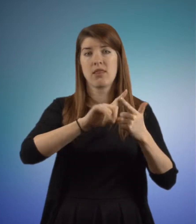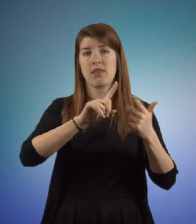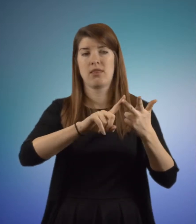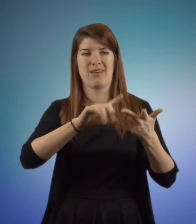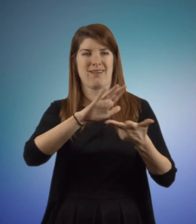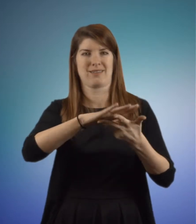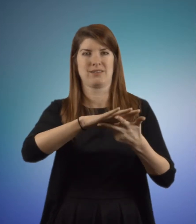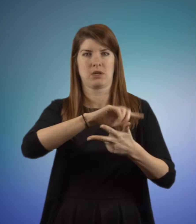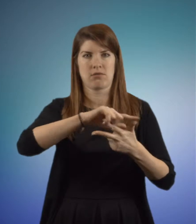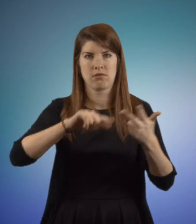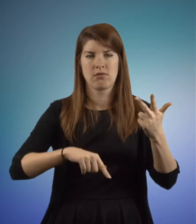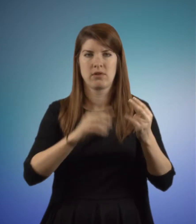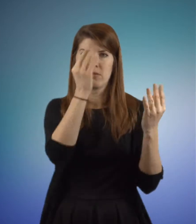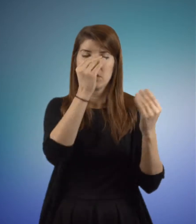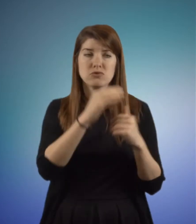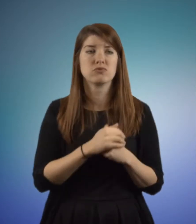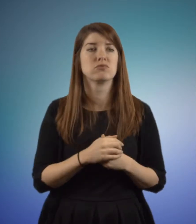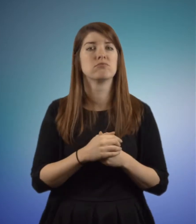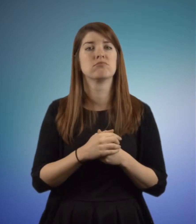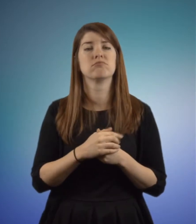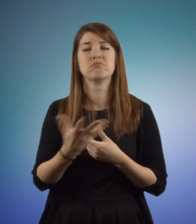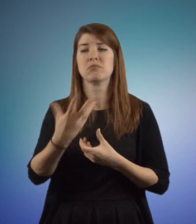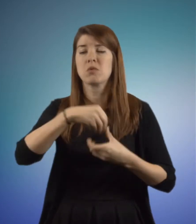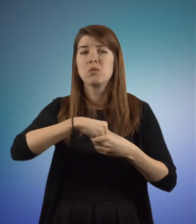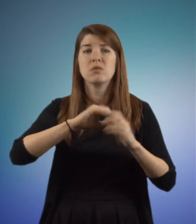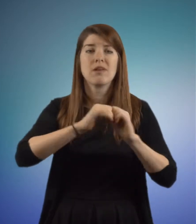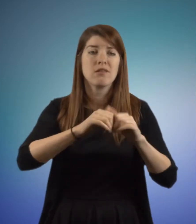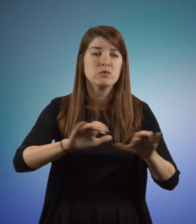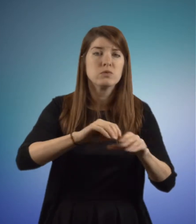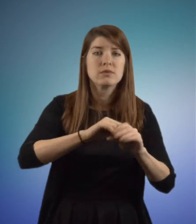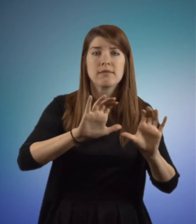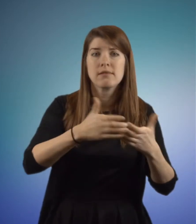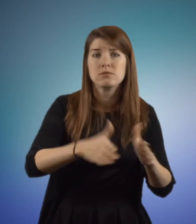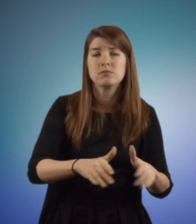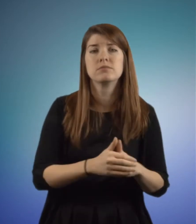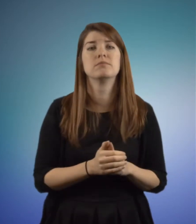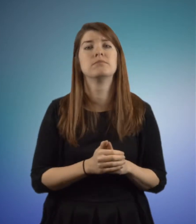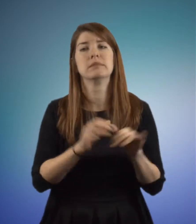that includes information about how the children are doing in their classroom as well as standardized assessment.